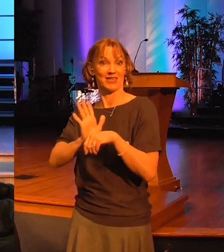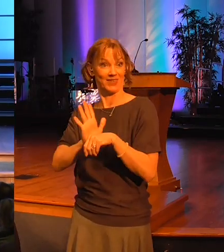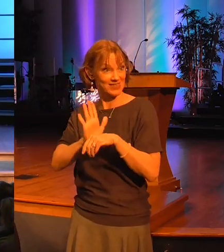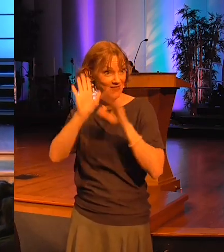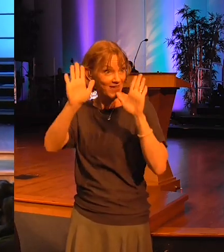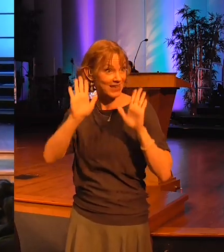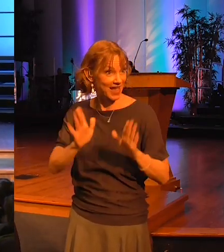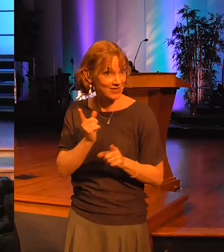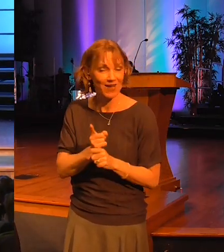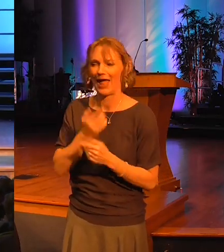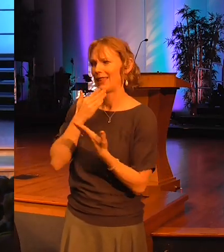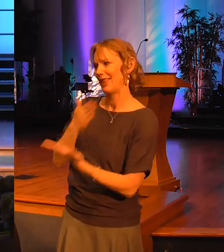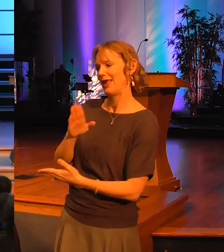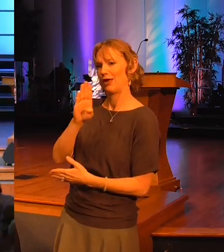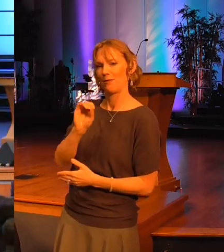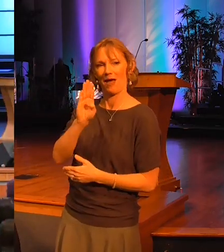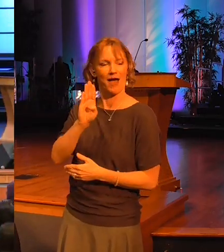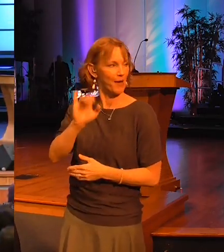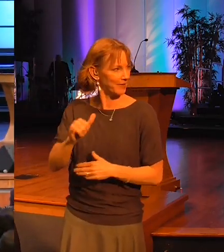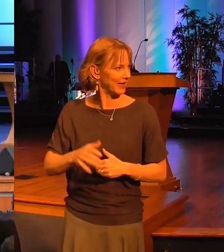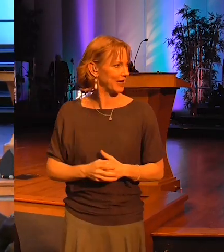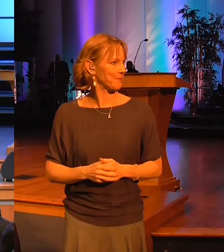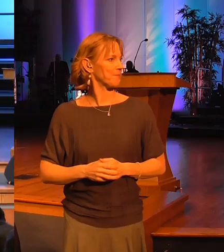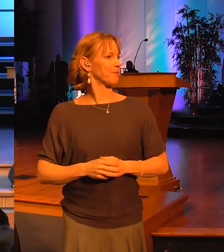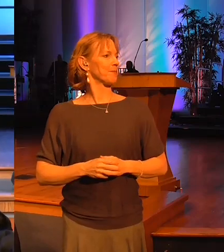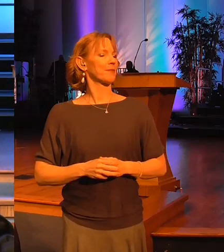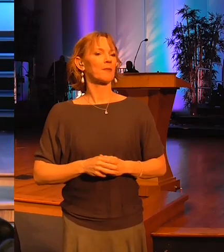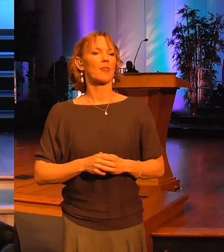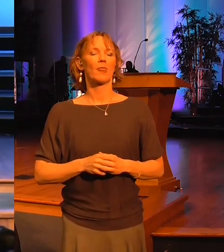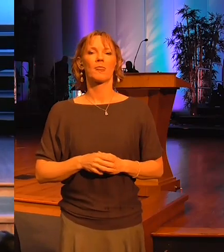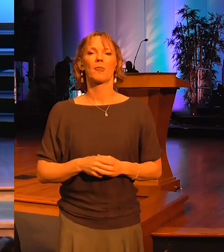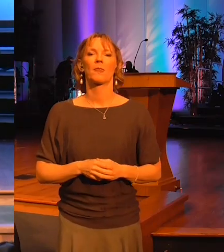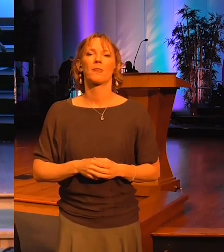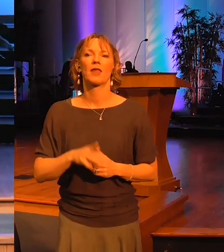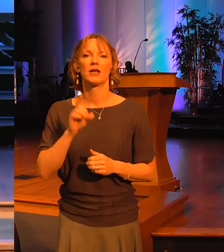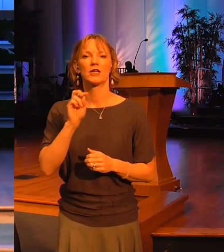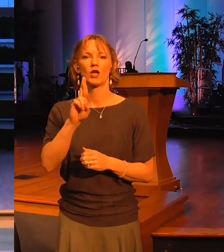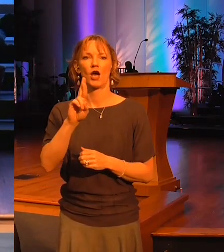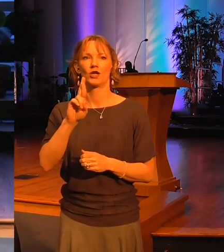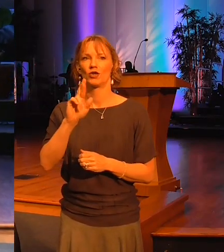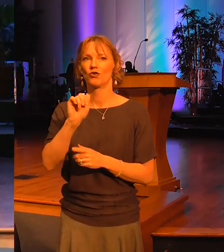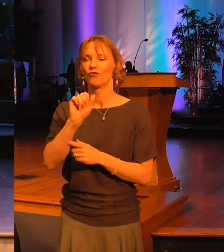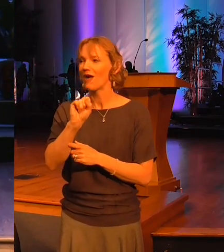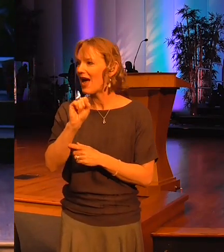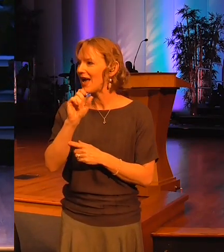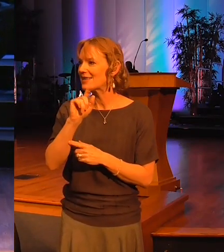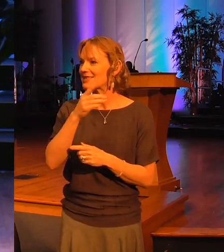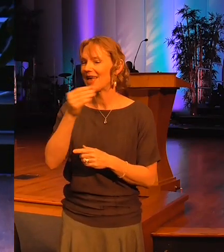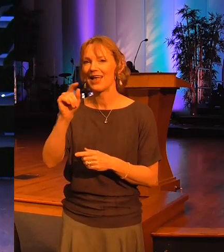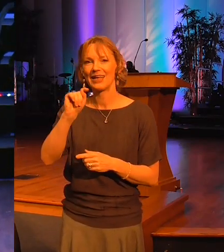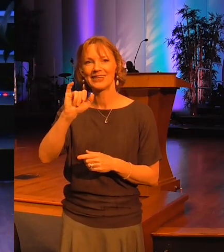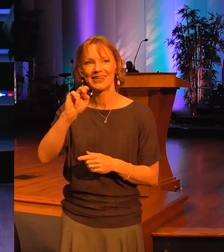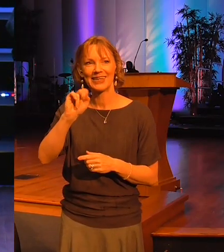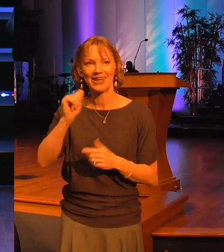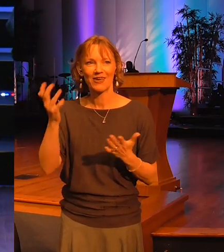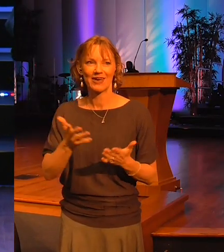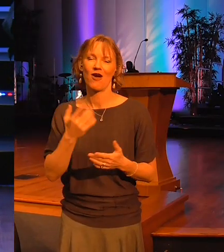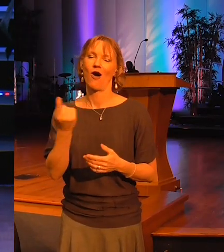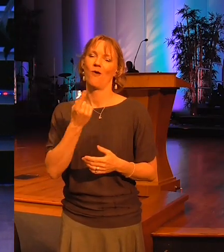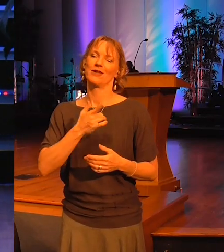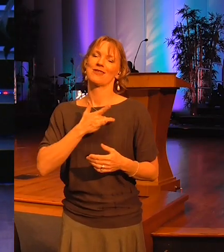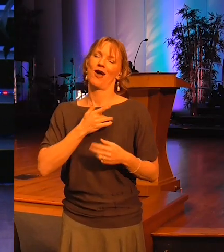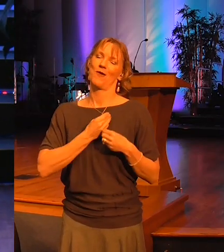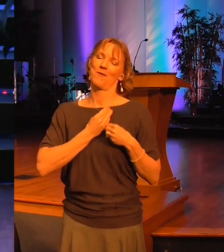Bobby dr raz and Tina are here always warms my heart uplifted to see you don't we we love you